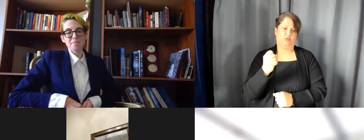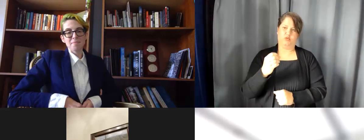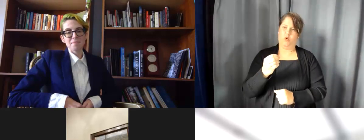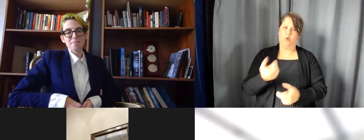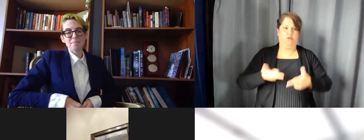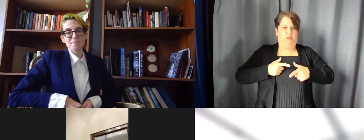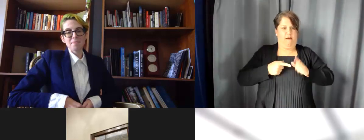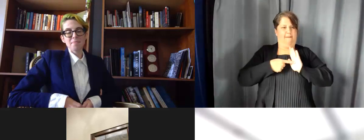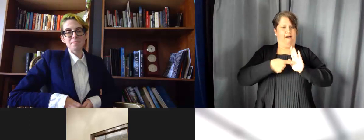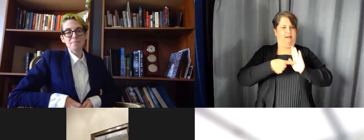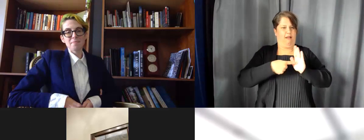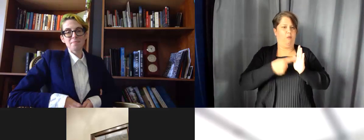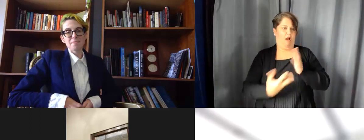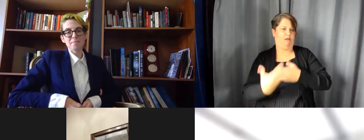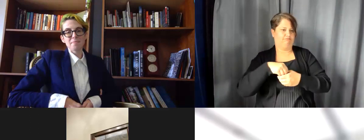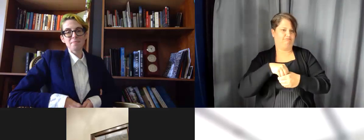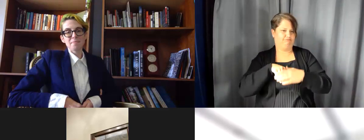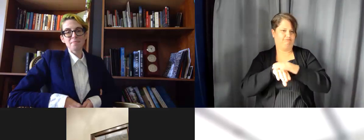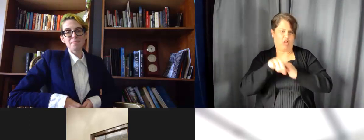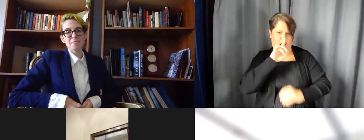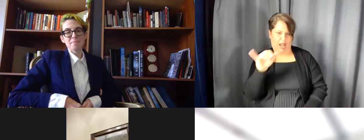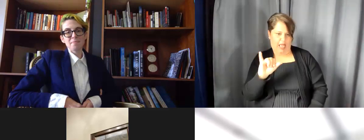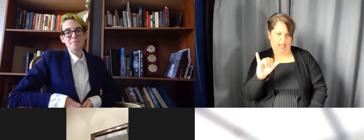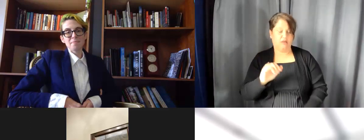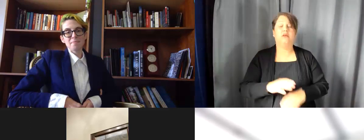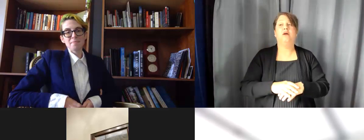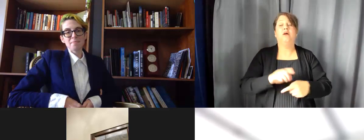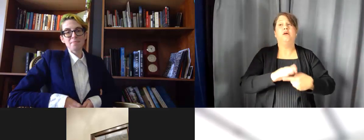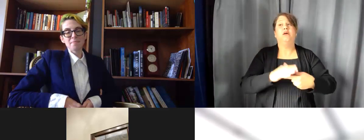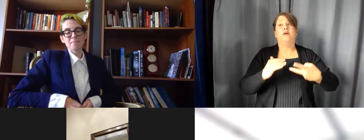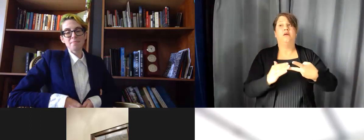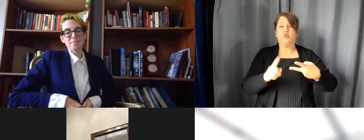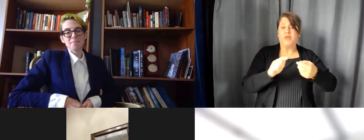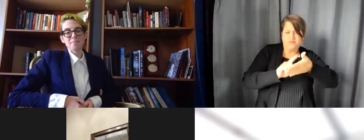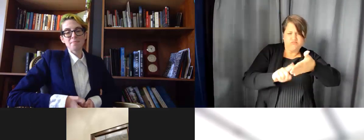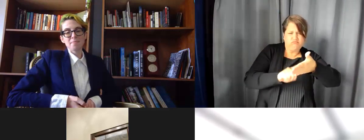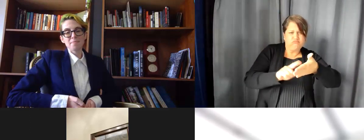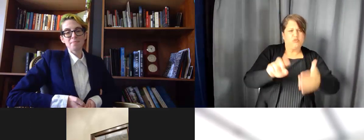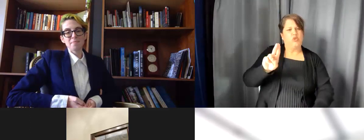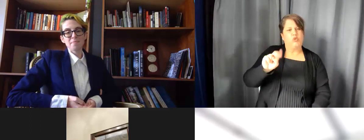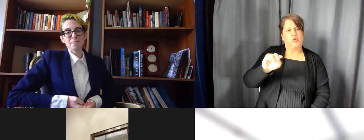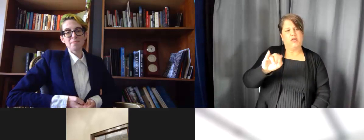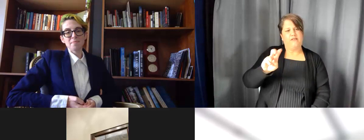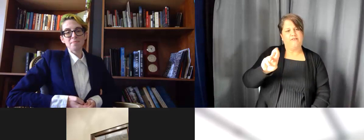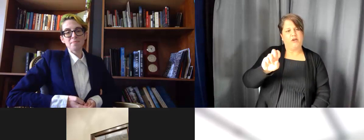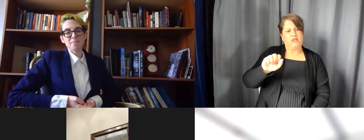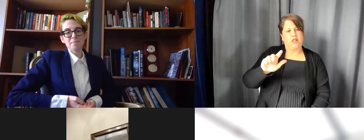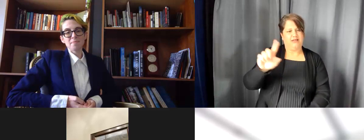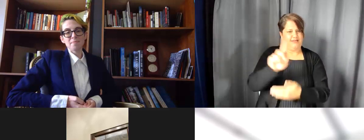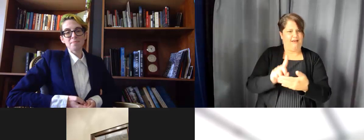Jordan Radford: doing research on universal design and Jordan Radford: audio description and